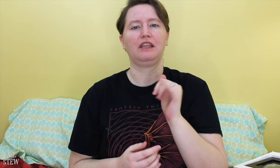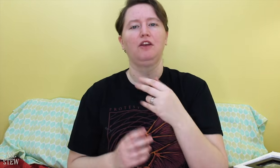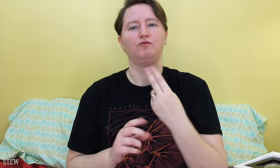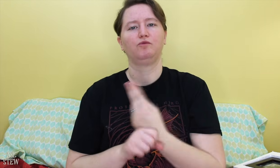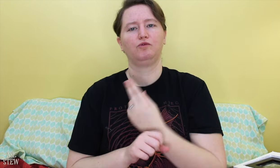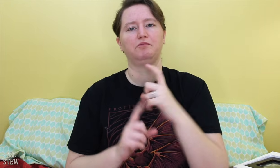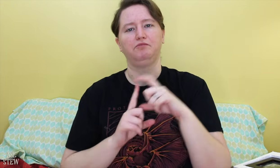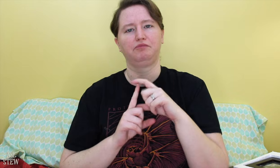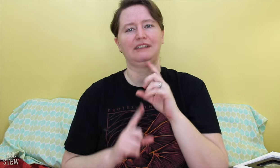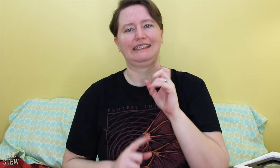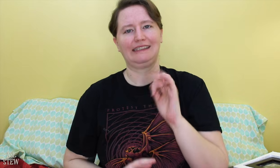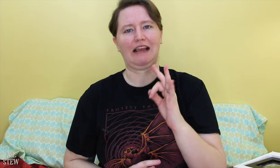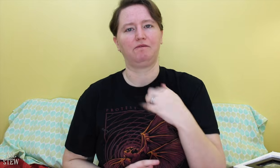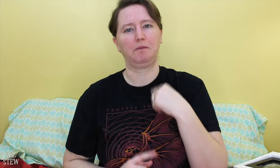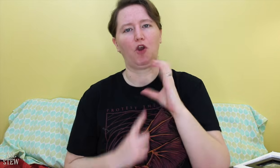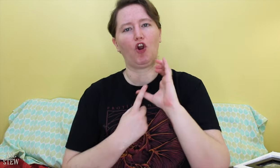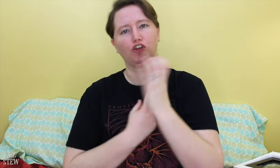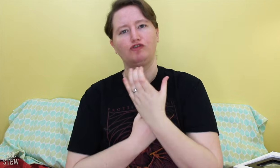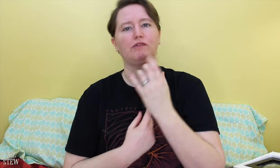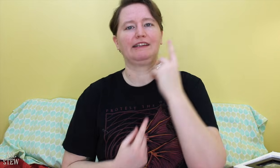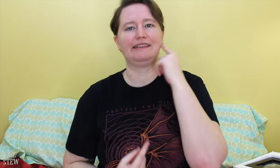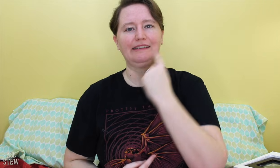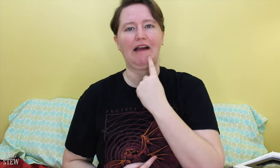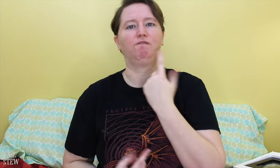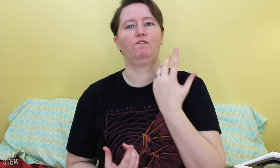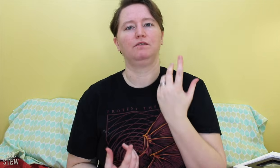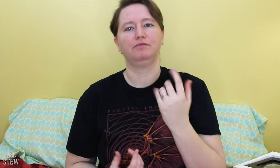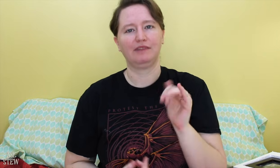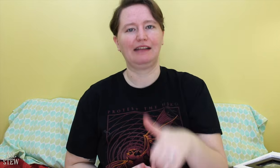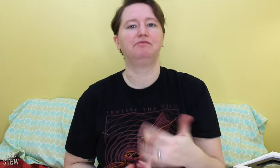That's what you would use. You would use Deaf with a capital "D".